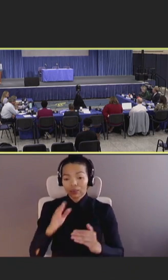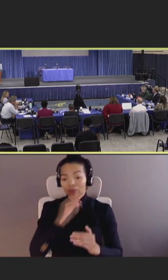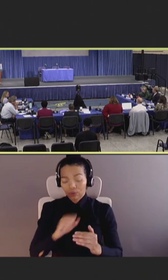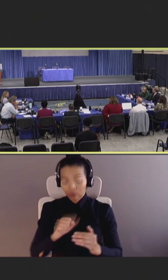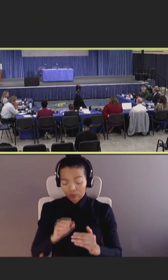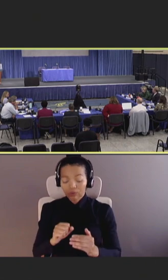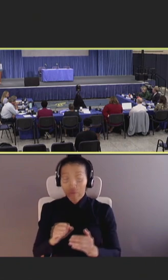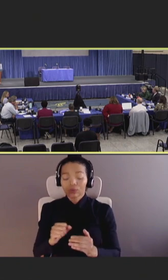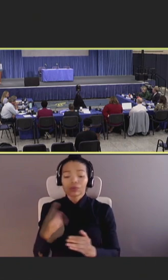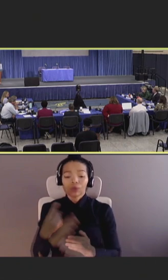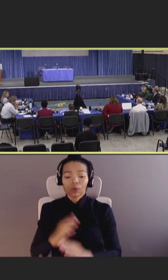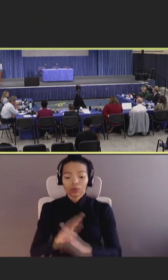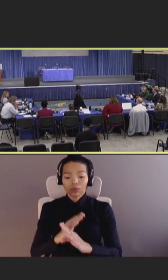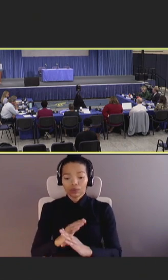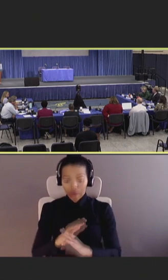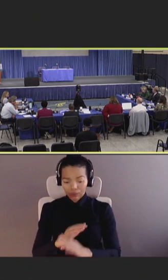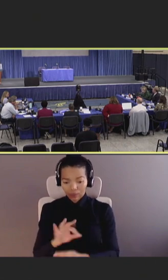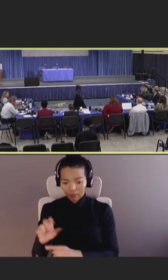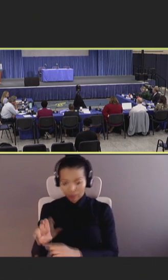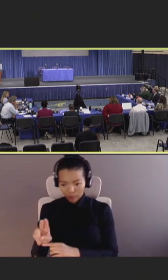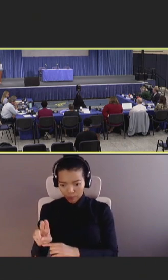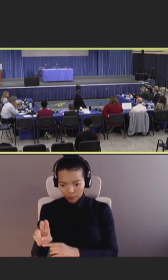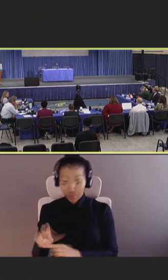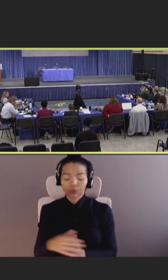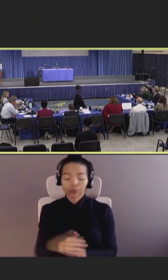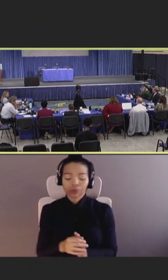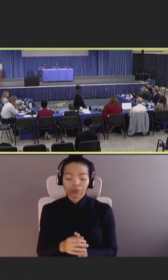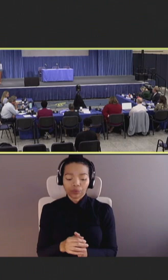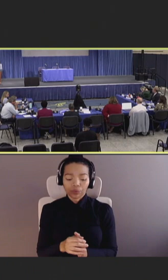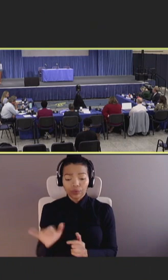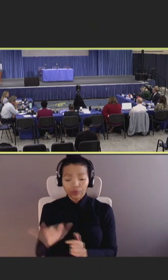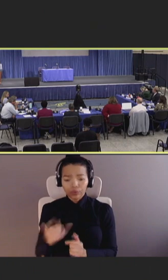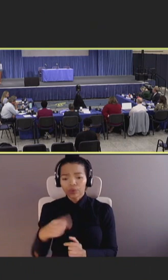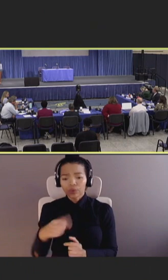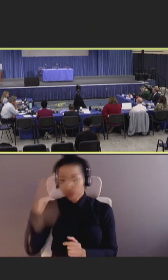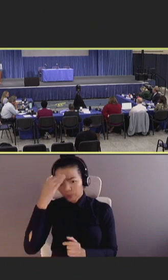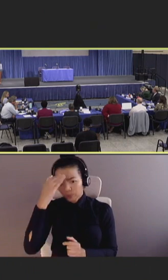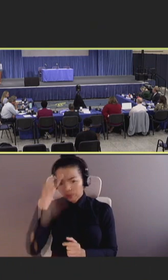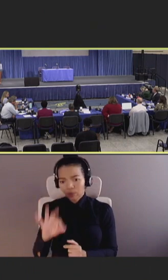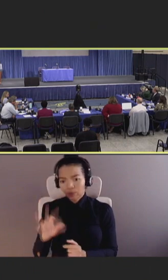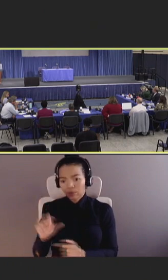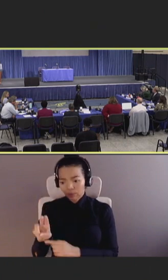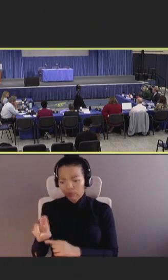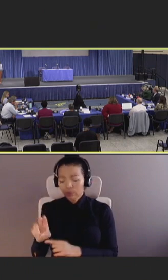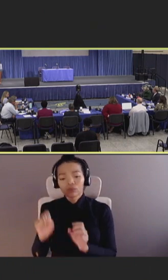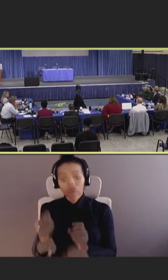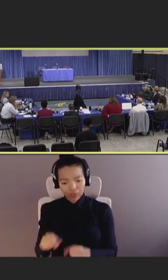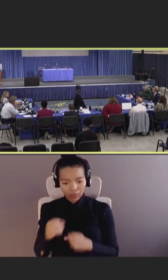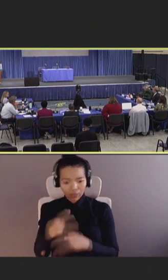from the flu. While we all know that the flu can be deadly, especially for people with weakened